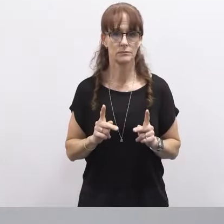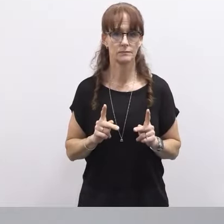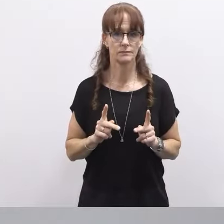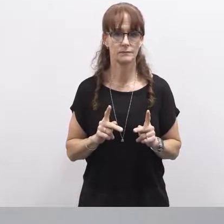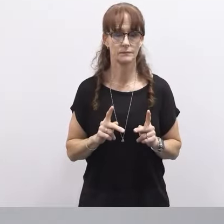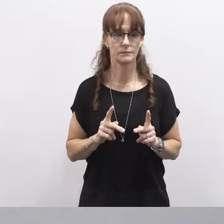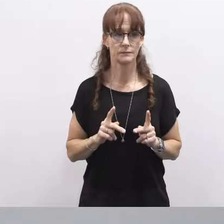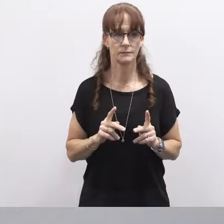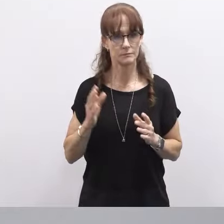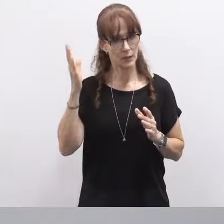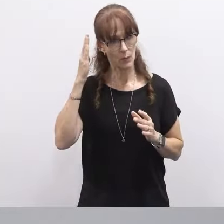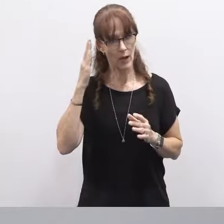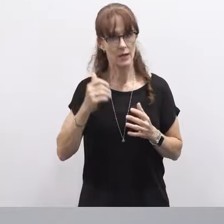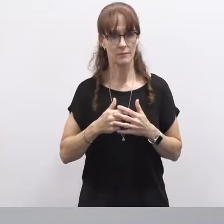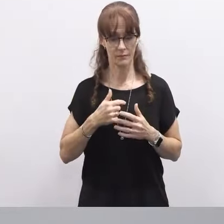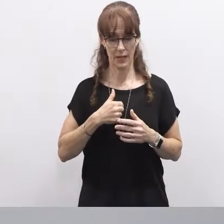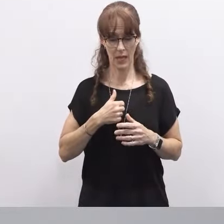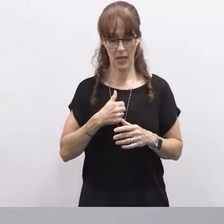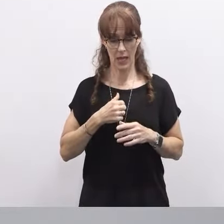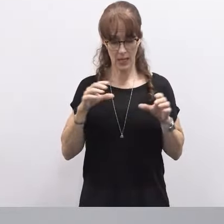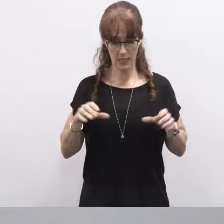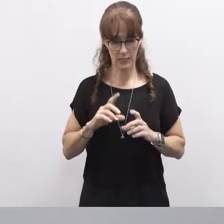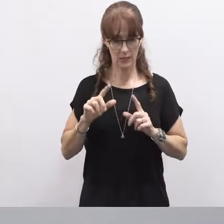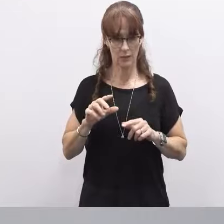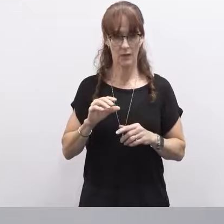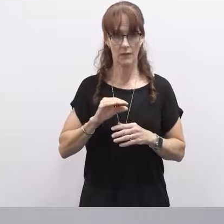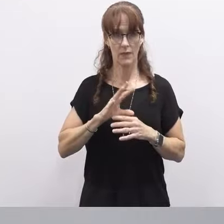I did in fact, go to the African-American exhibit